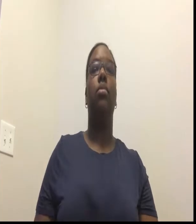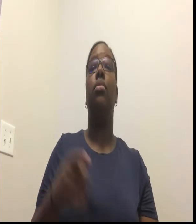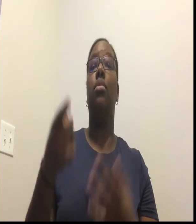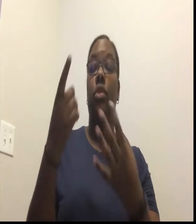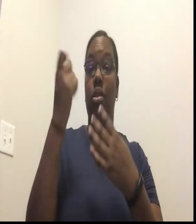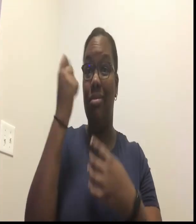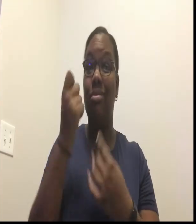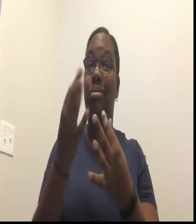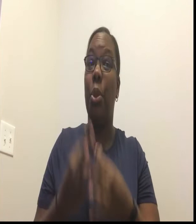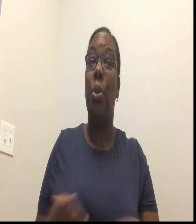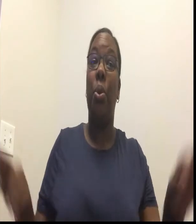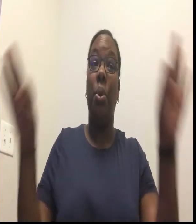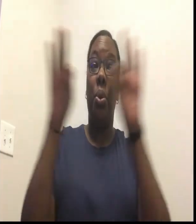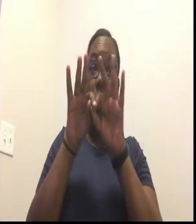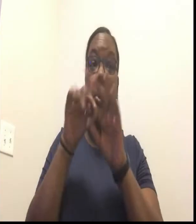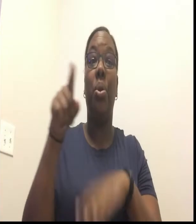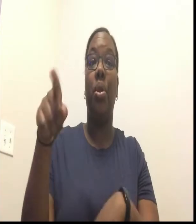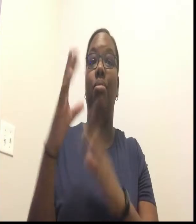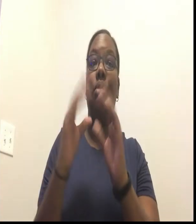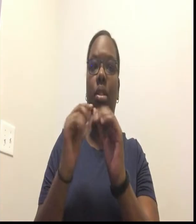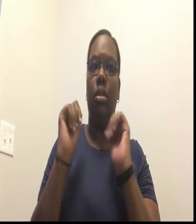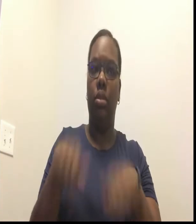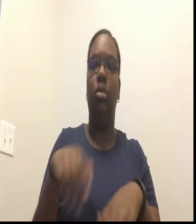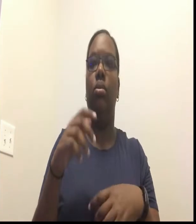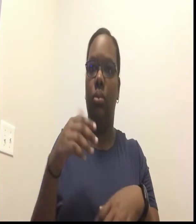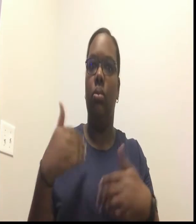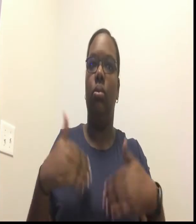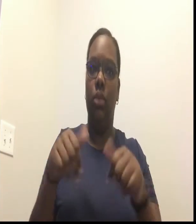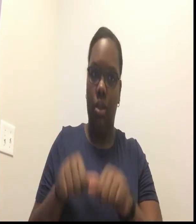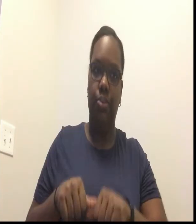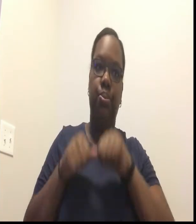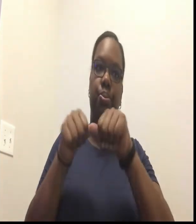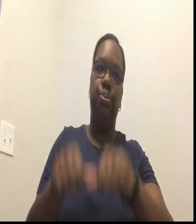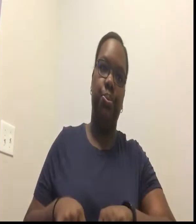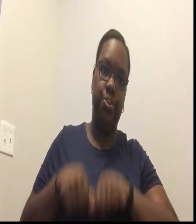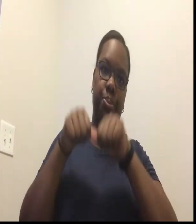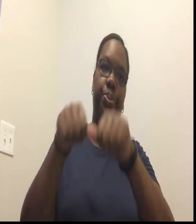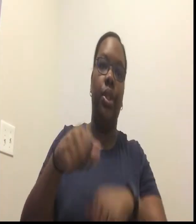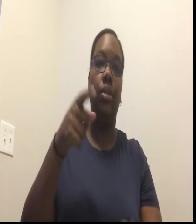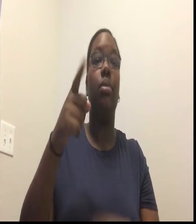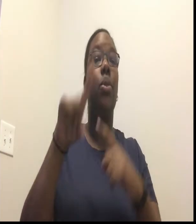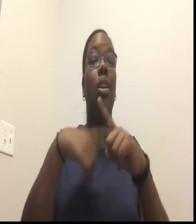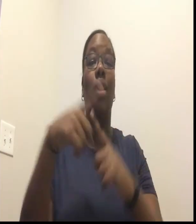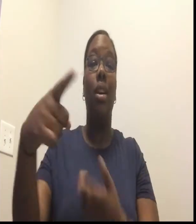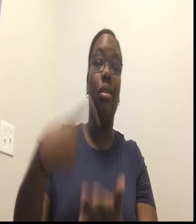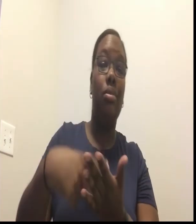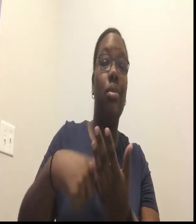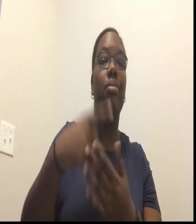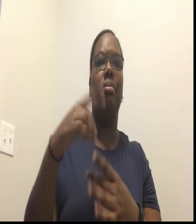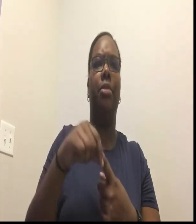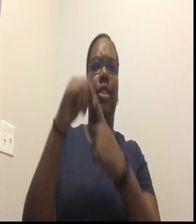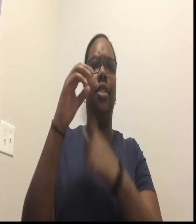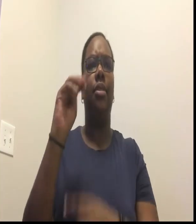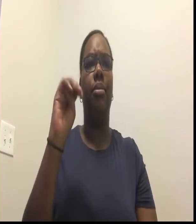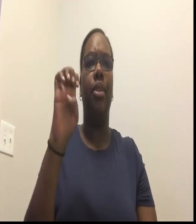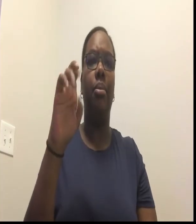that happens. Here is an important note because meetings can get pretty